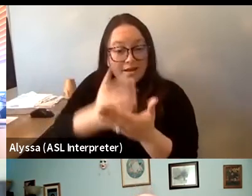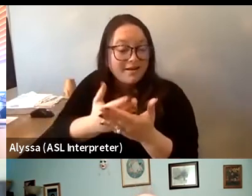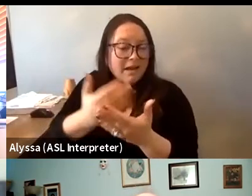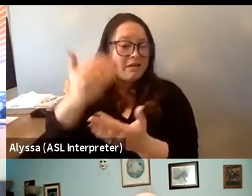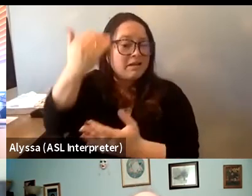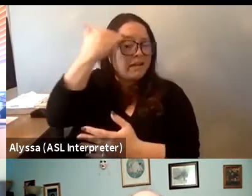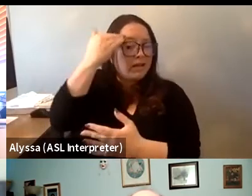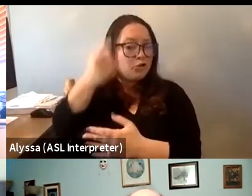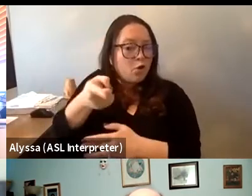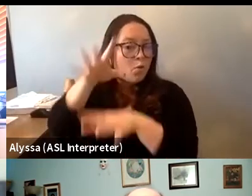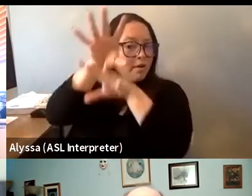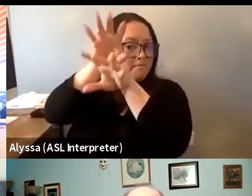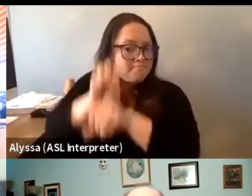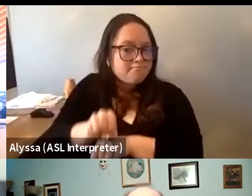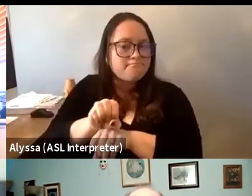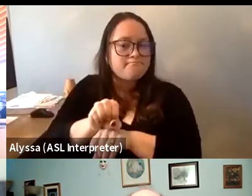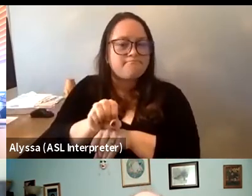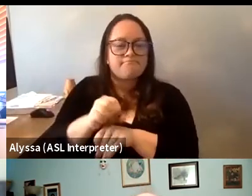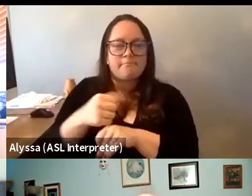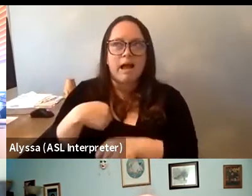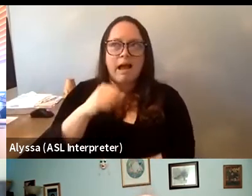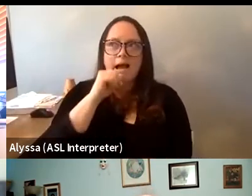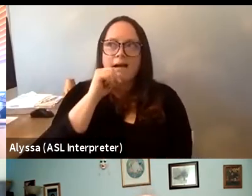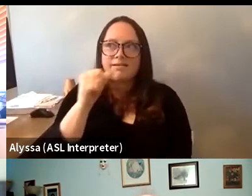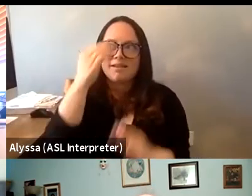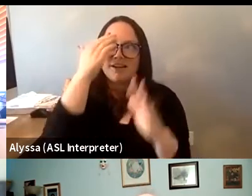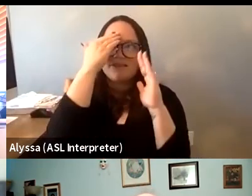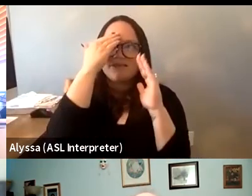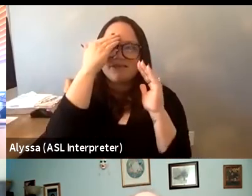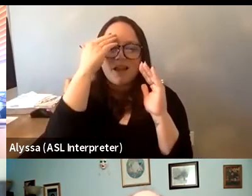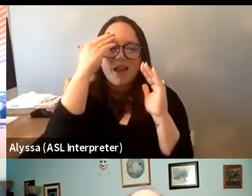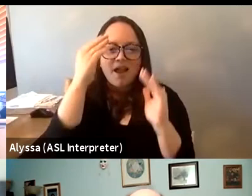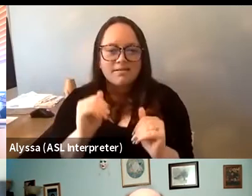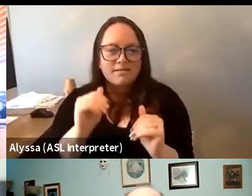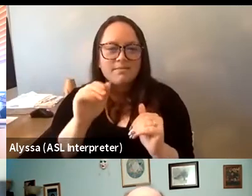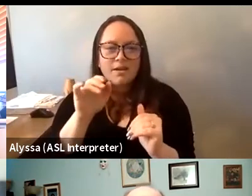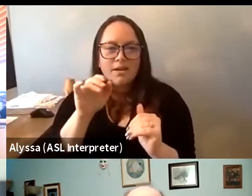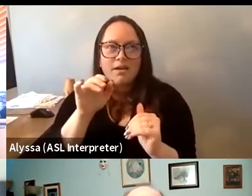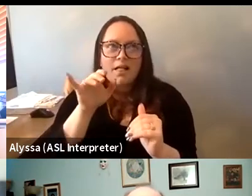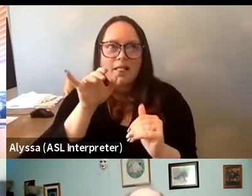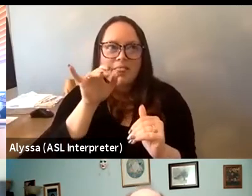anticipate being that. I didn't expect that being a joyful and